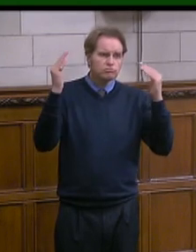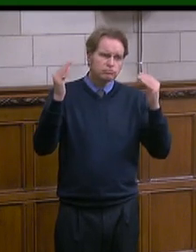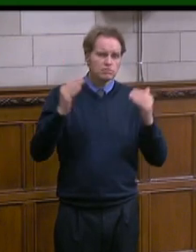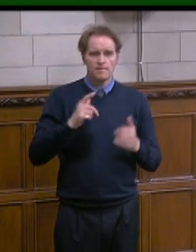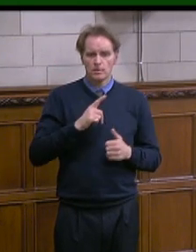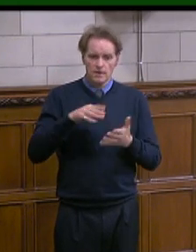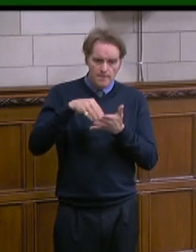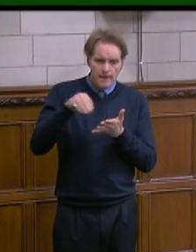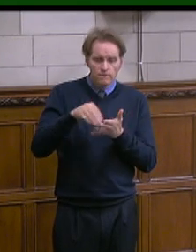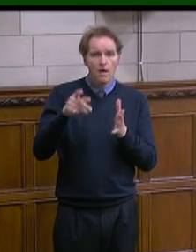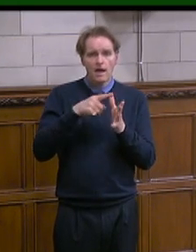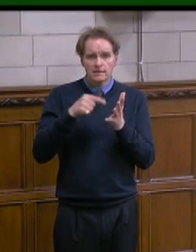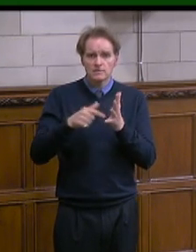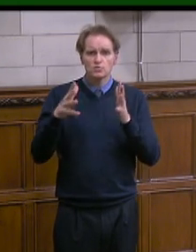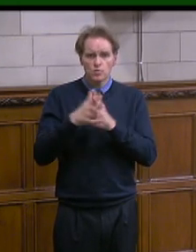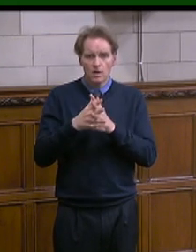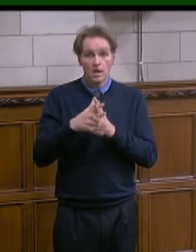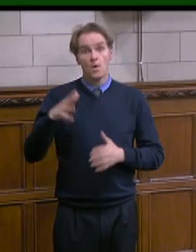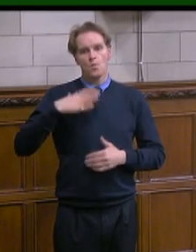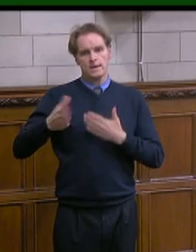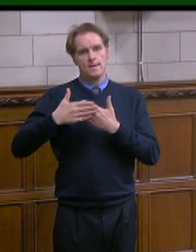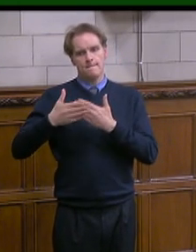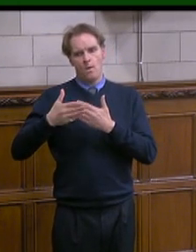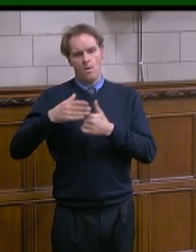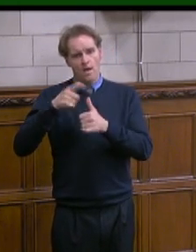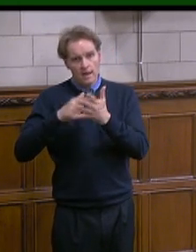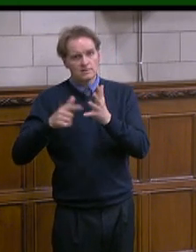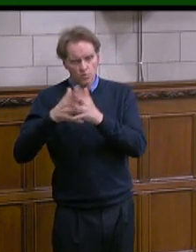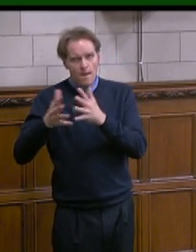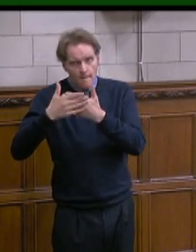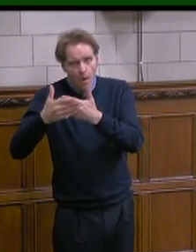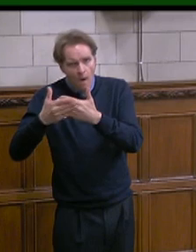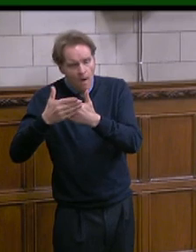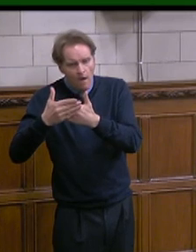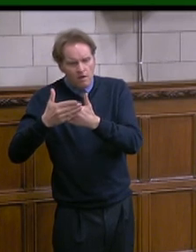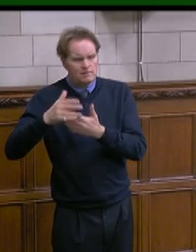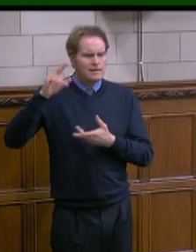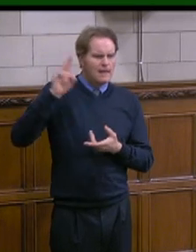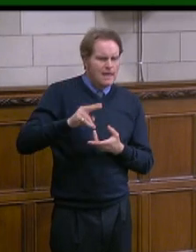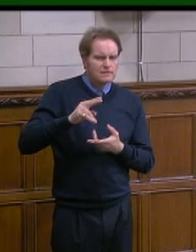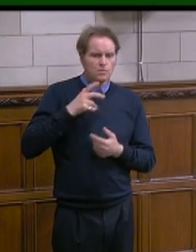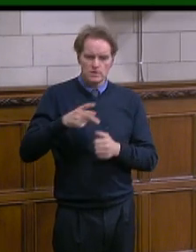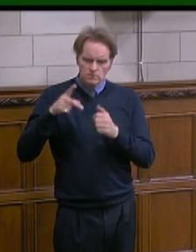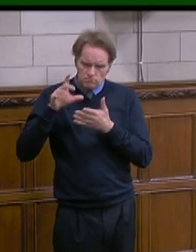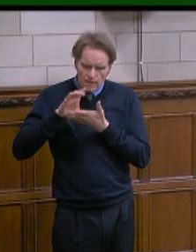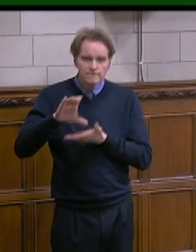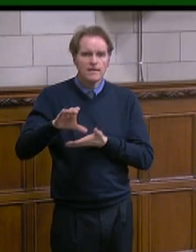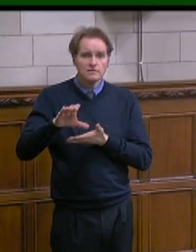We need more Access to Work, not less; we need to invest in it so that deaf people can